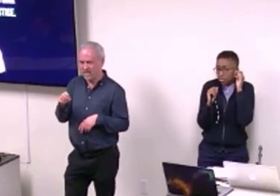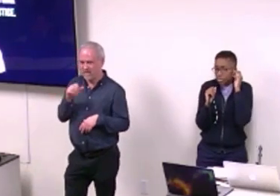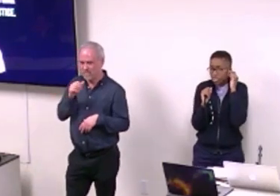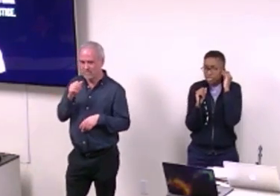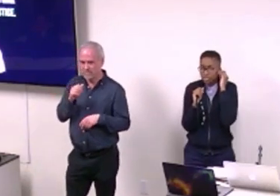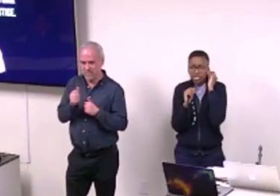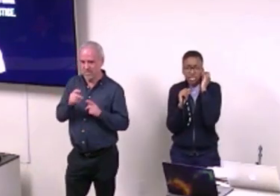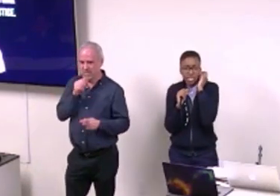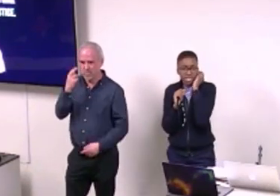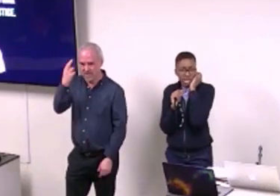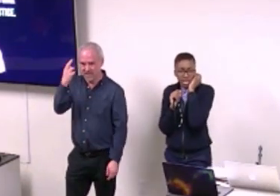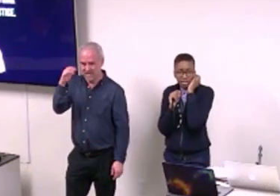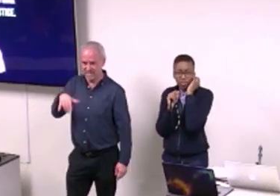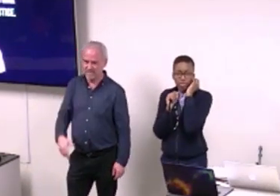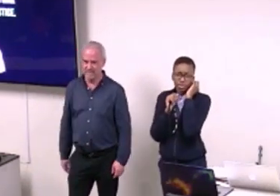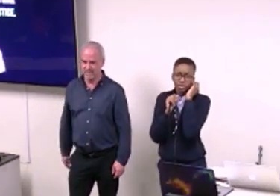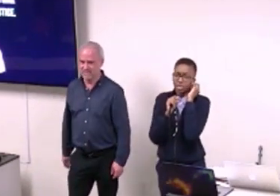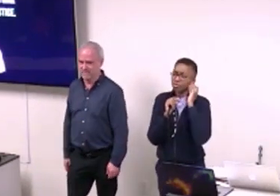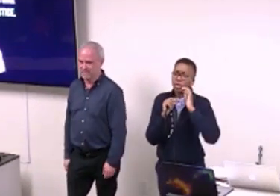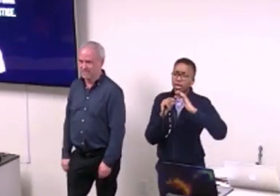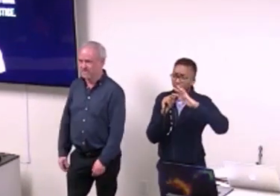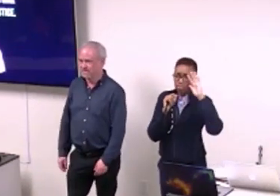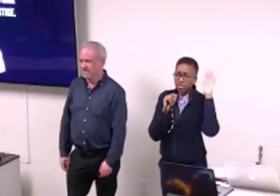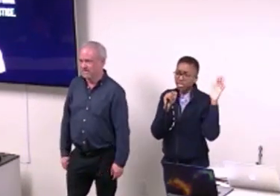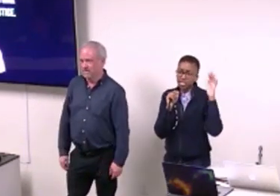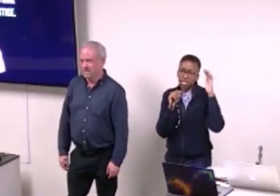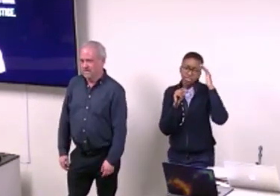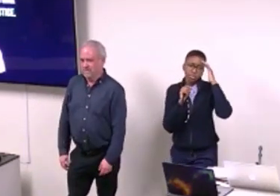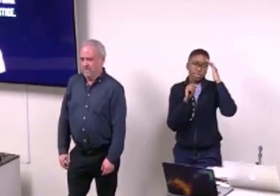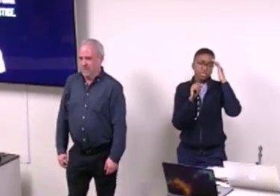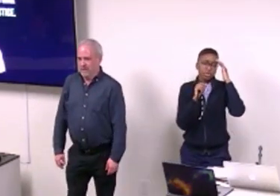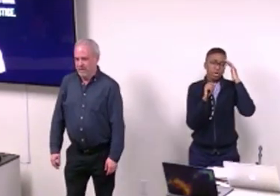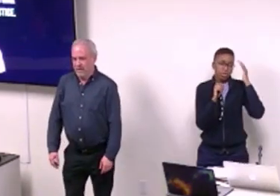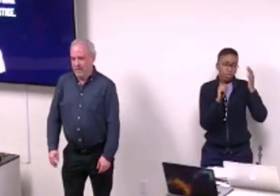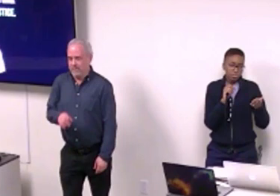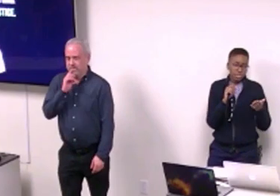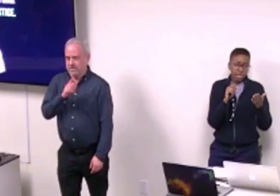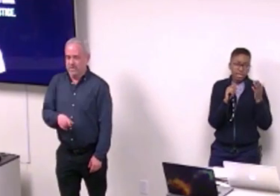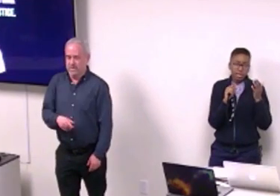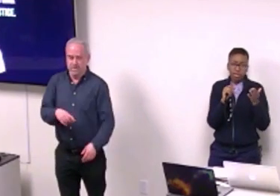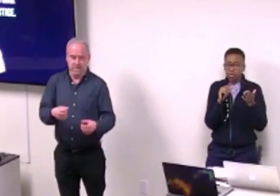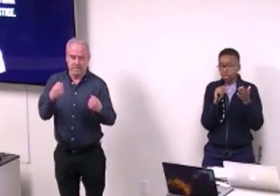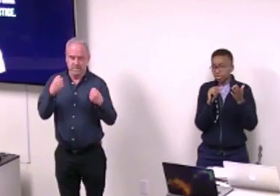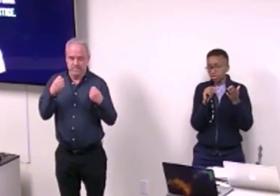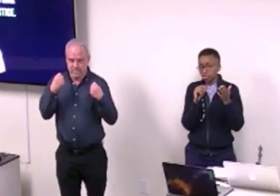So that, that's the kind of work we do. I, I'm missing a ton of it. Please go to our website and our, our social media.